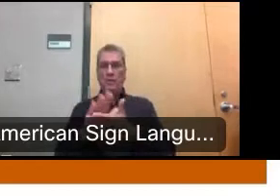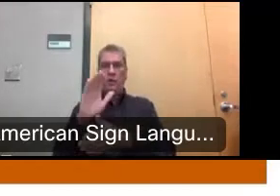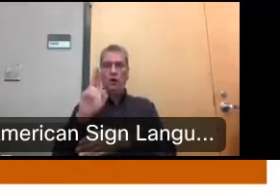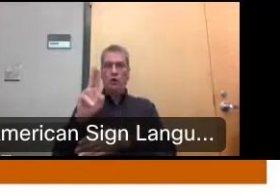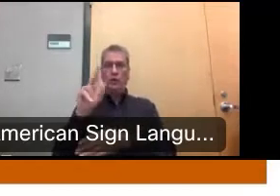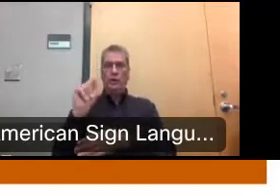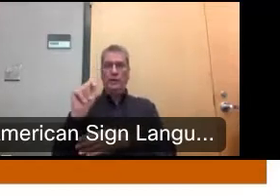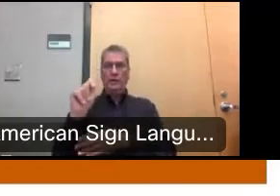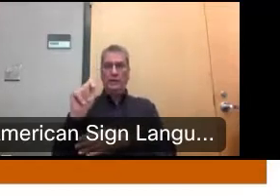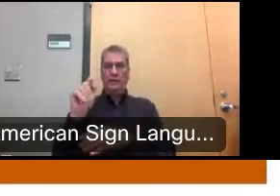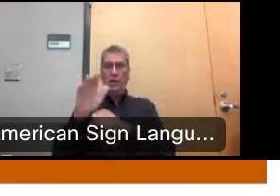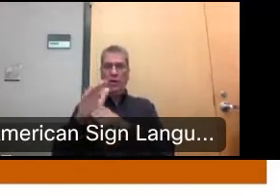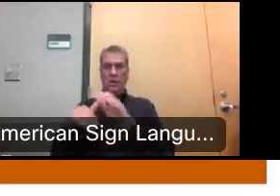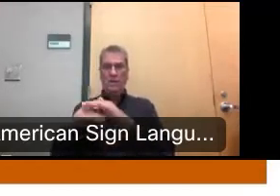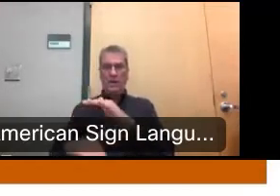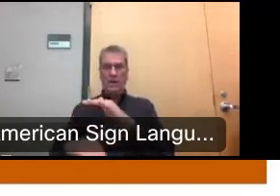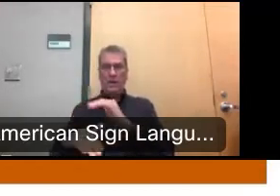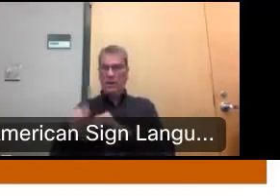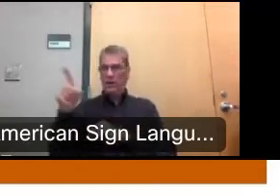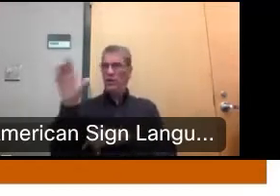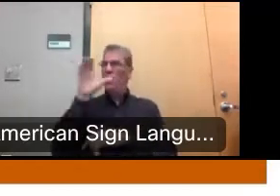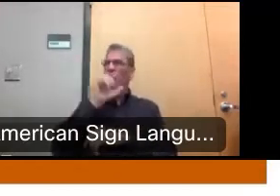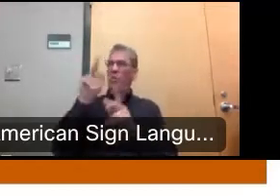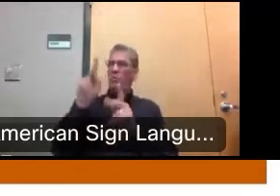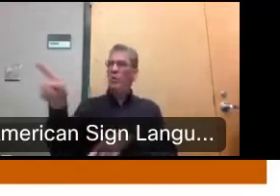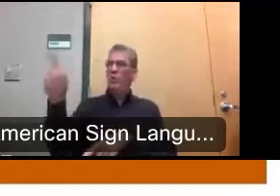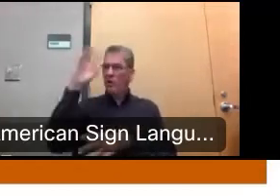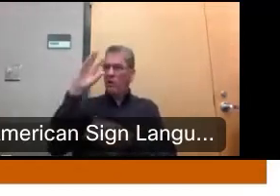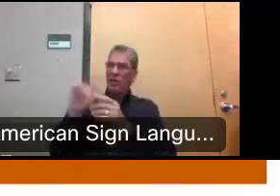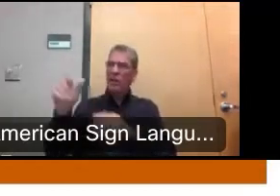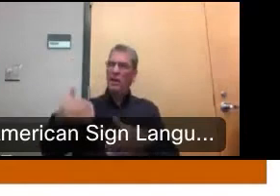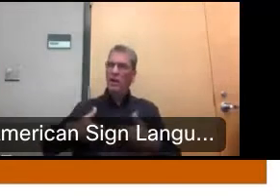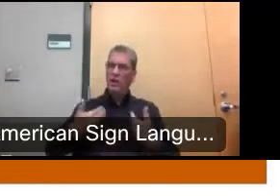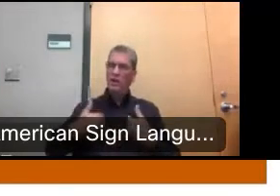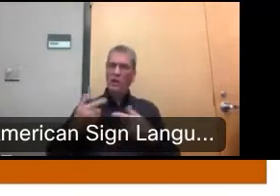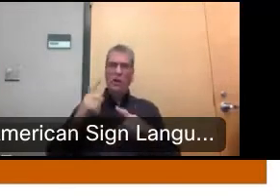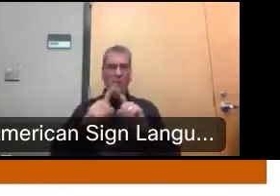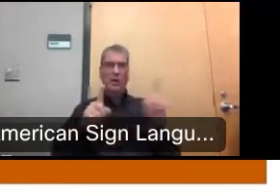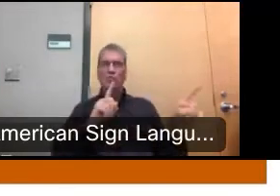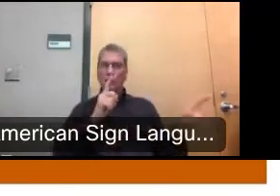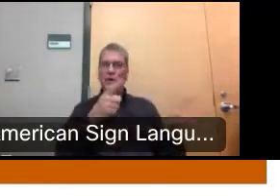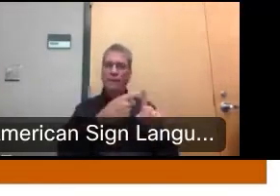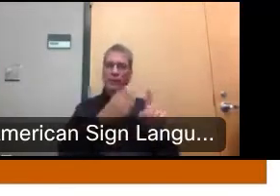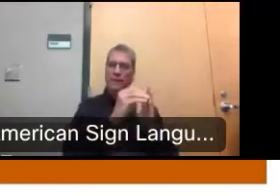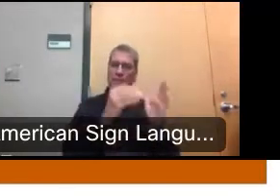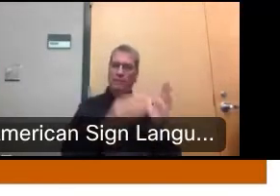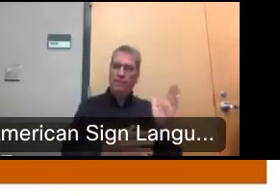Students see it, and they're like you are an old person pretending like you're young. And it was developed by students, like a classroom over, like, it is a student generated idea,